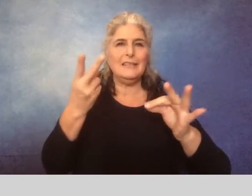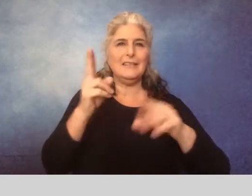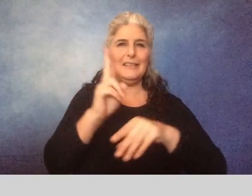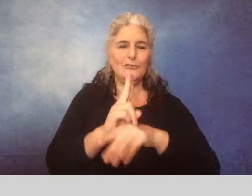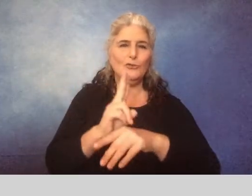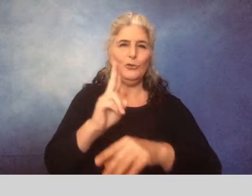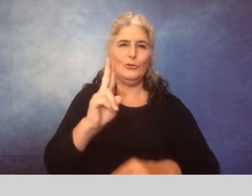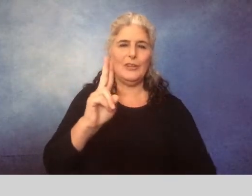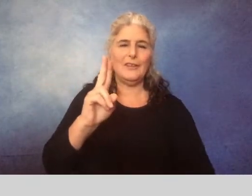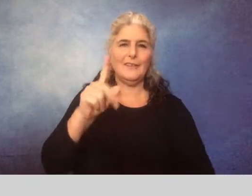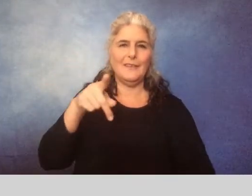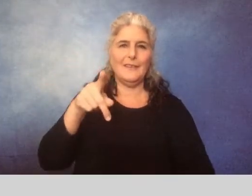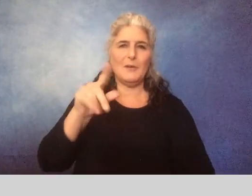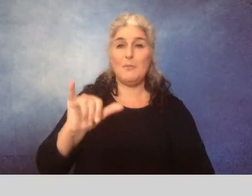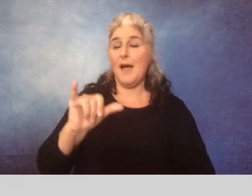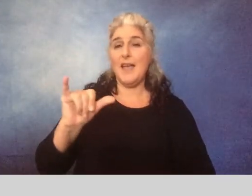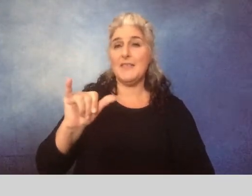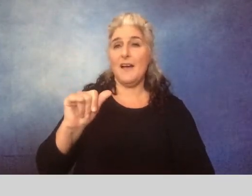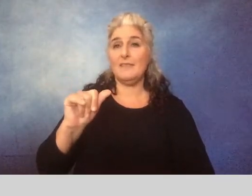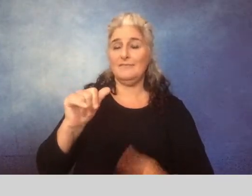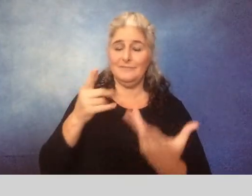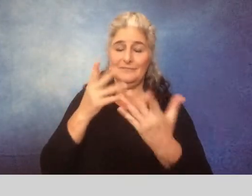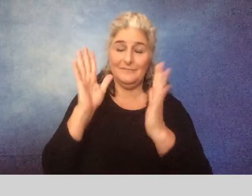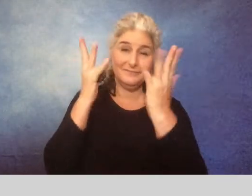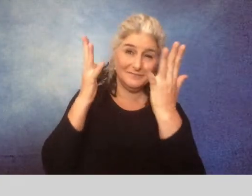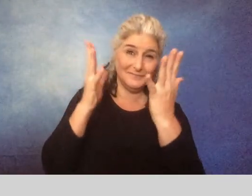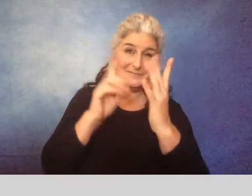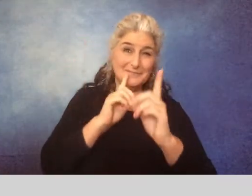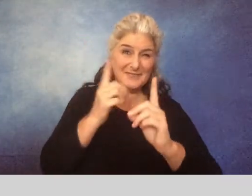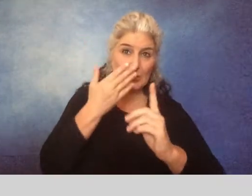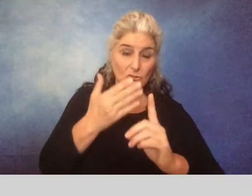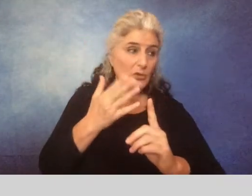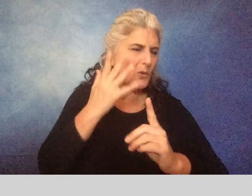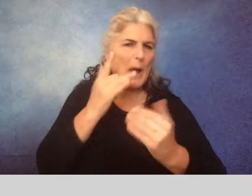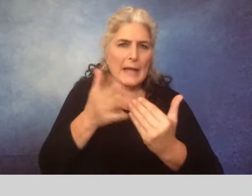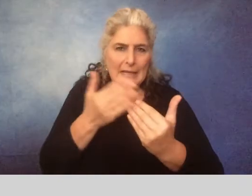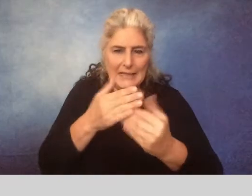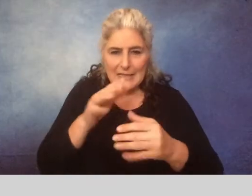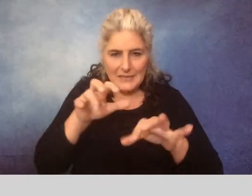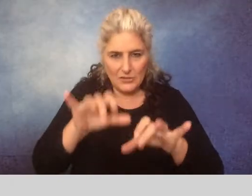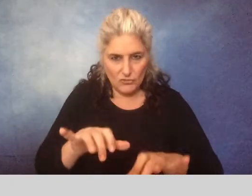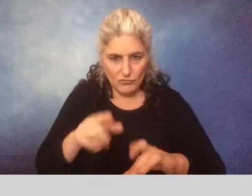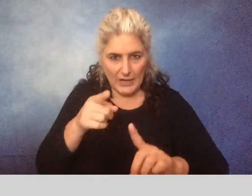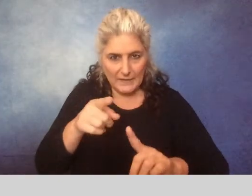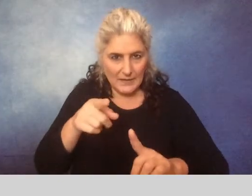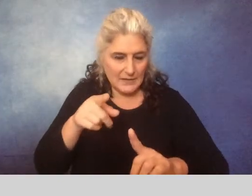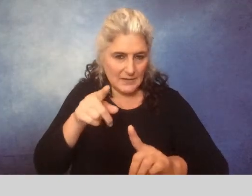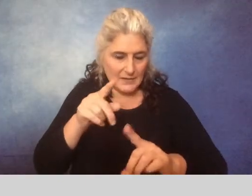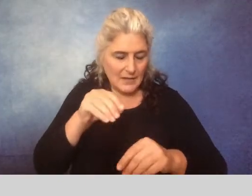Yeah, which makes sense. It's easy to write a lot of these programs, especially hacking tools in Python.